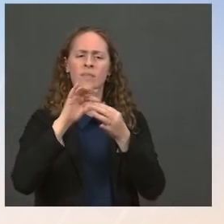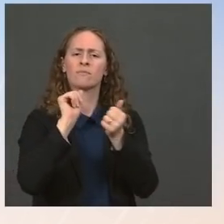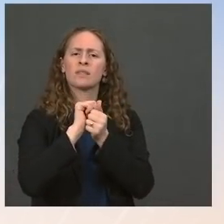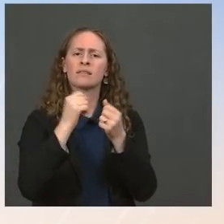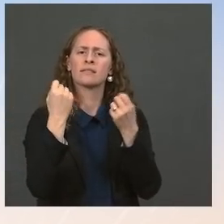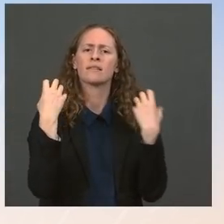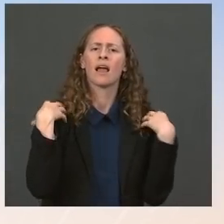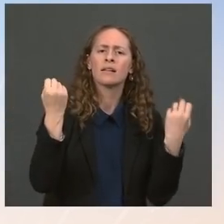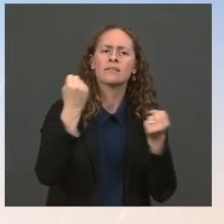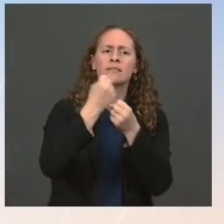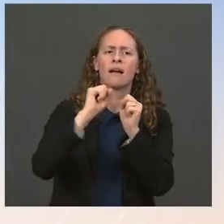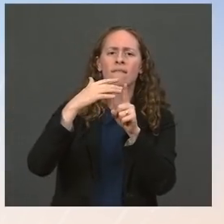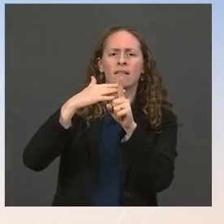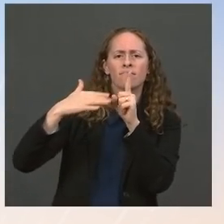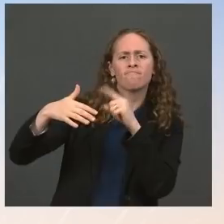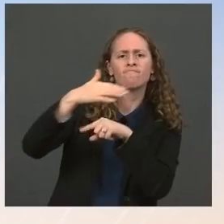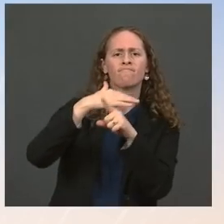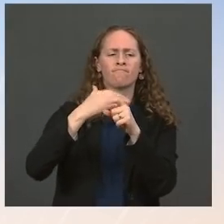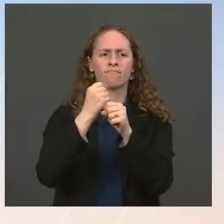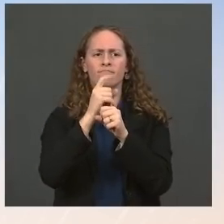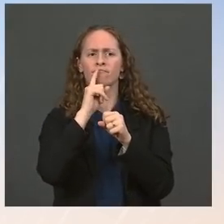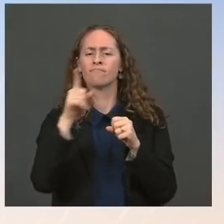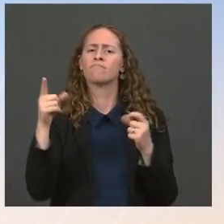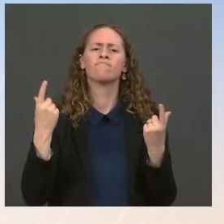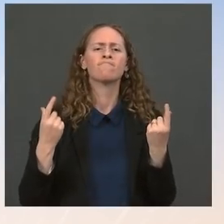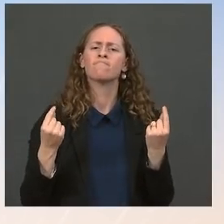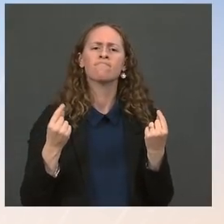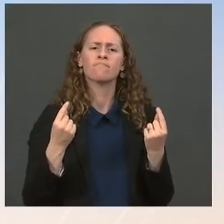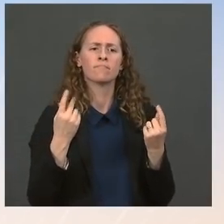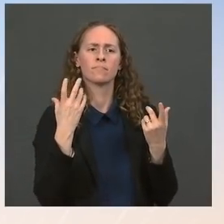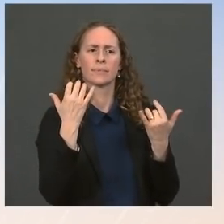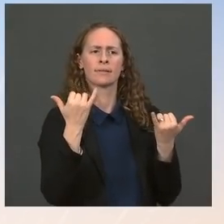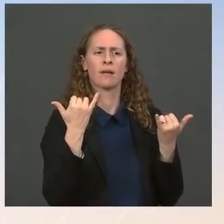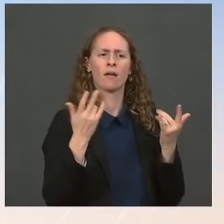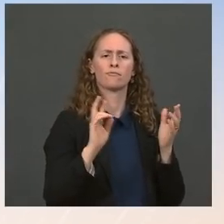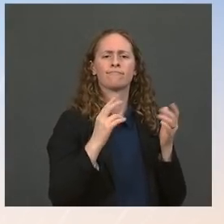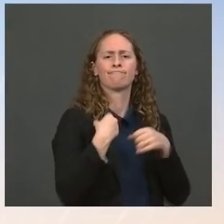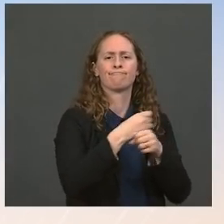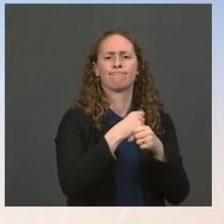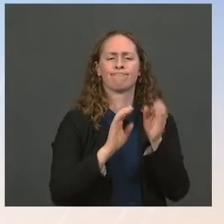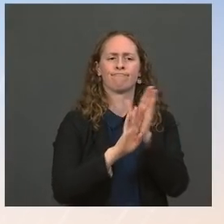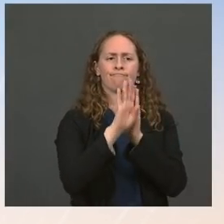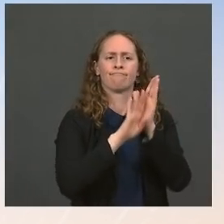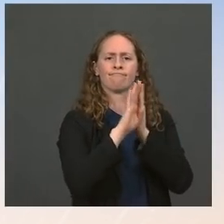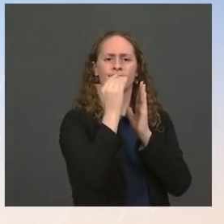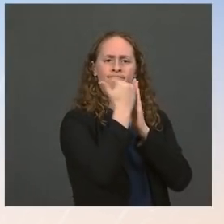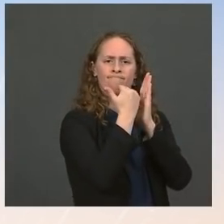they are over- -- they produ- they created these regulations. They worked -- they've been working expeditiously to develop